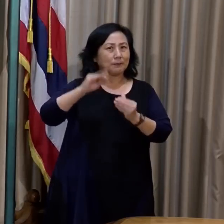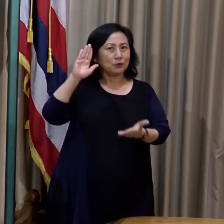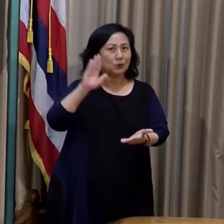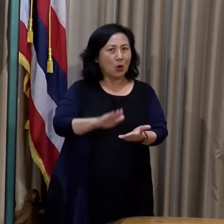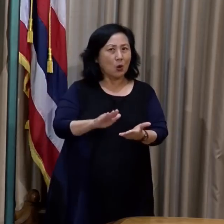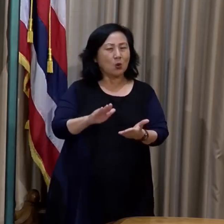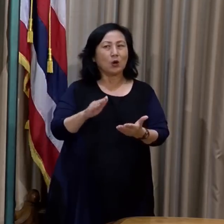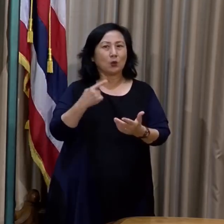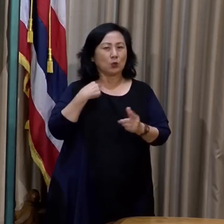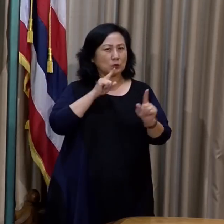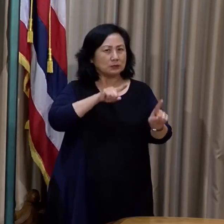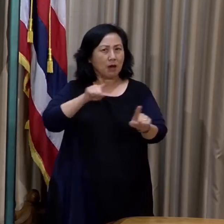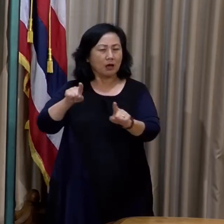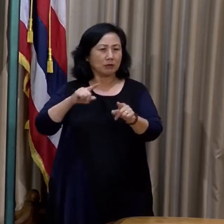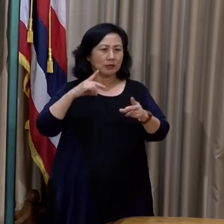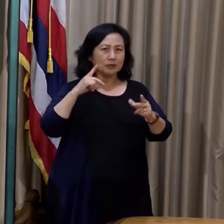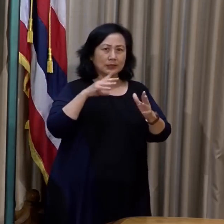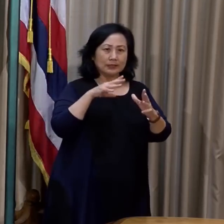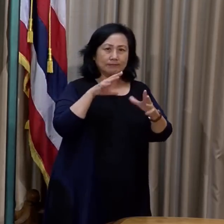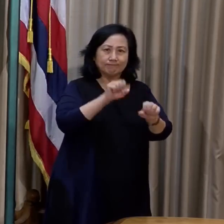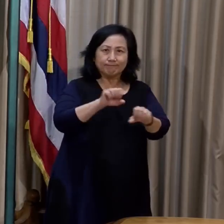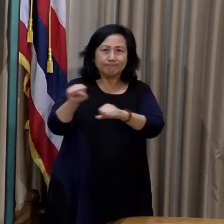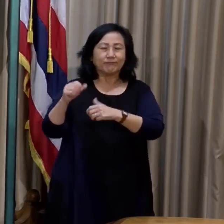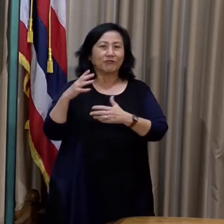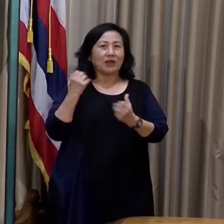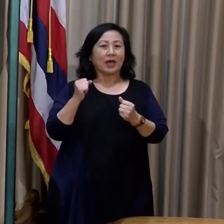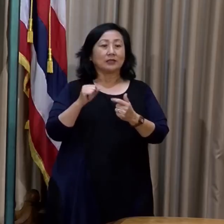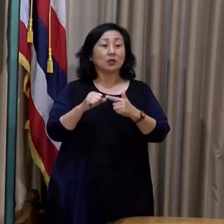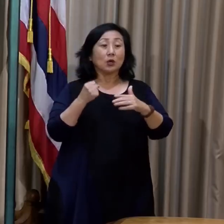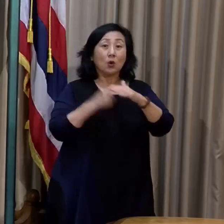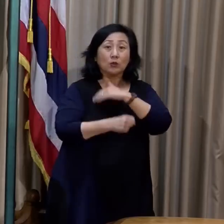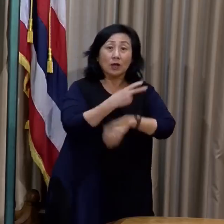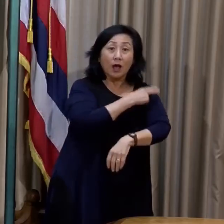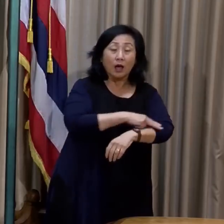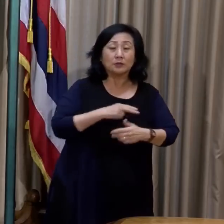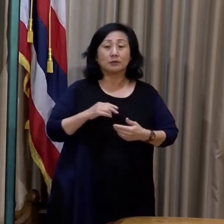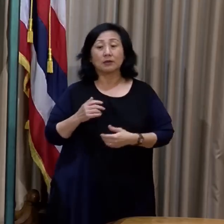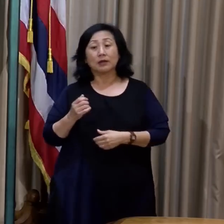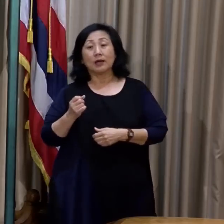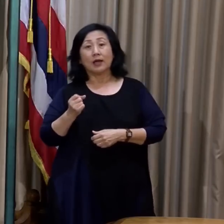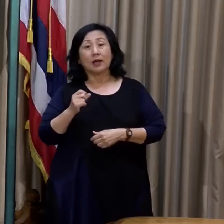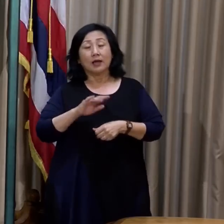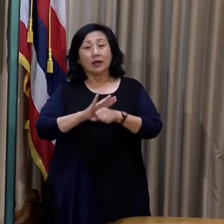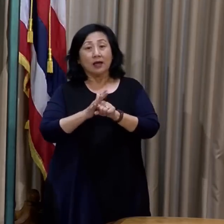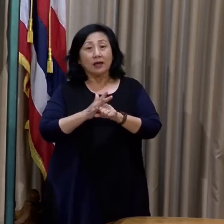HAWAII CONTINUES TO LEAD THE NATION IN OUR RESPONSE TO COVID-19.